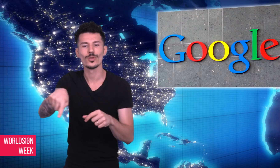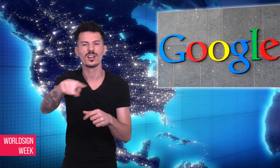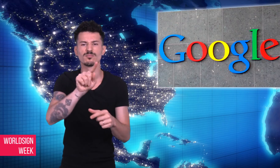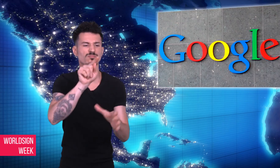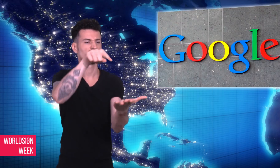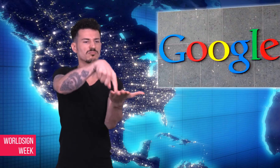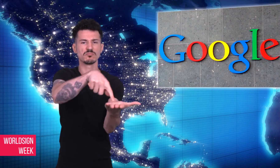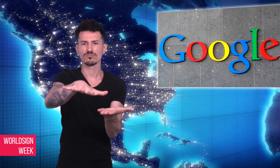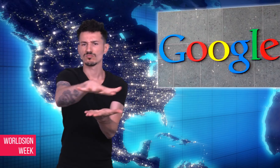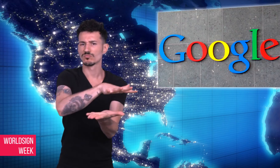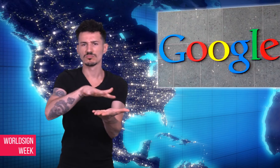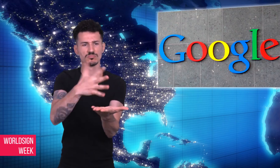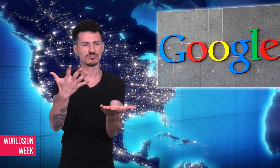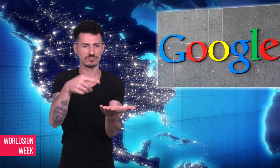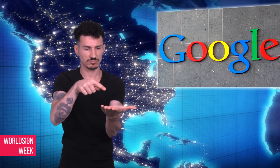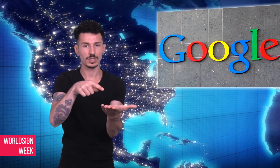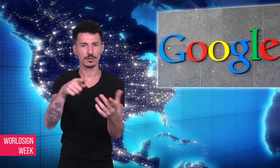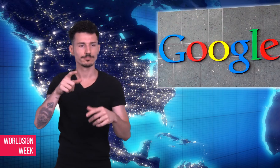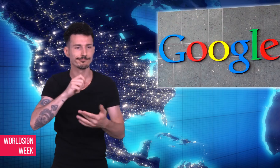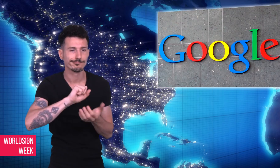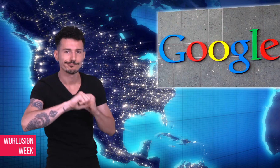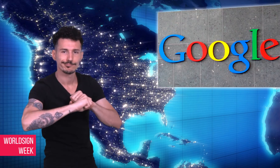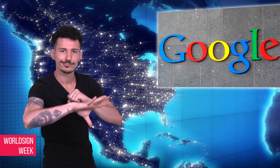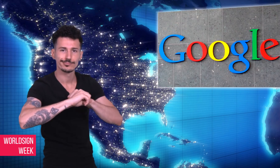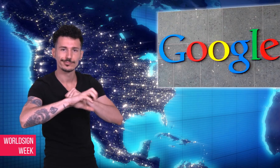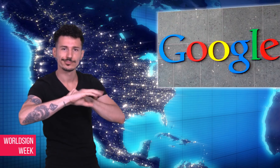databases out of collected data.